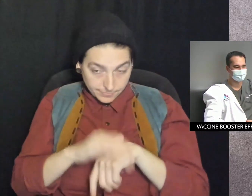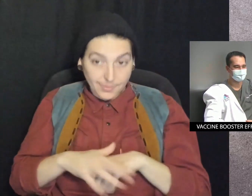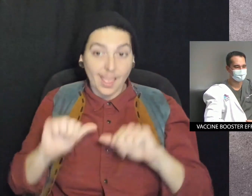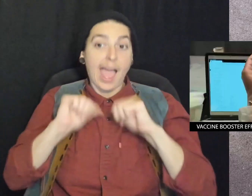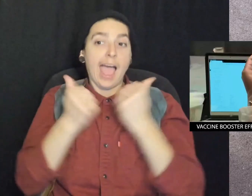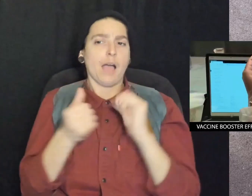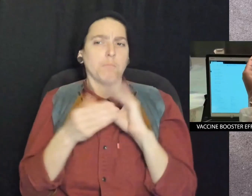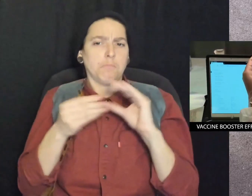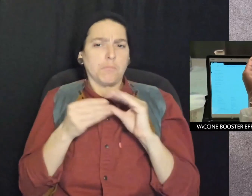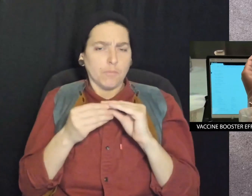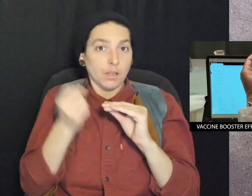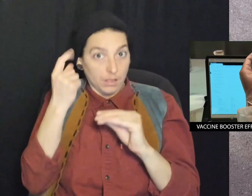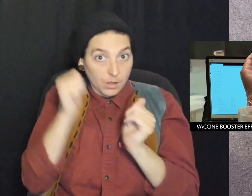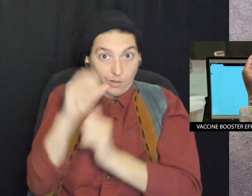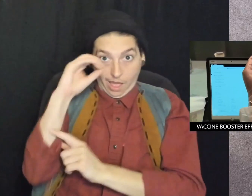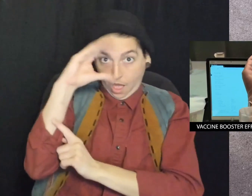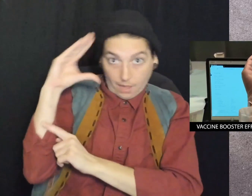according to the Centers for Disease Control and